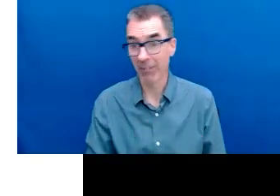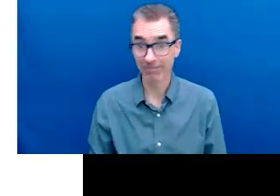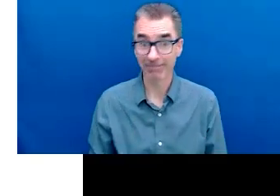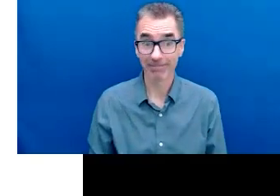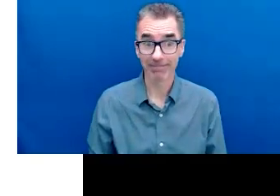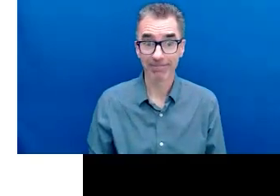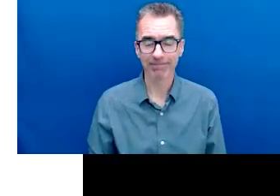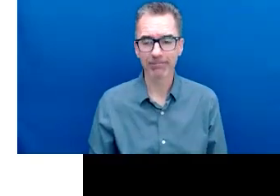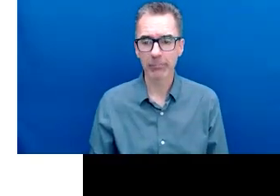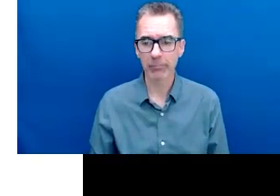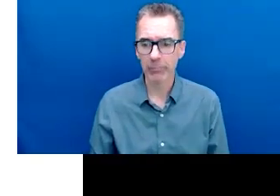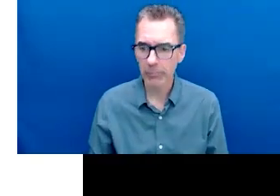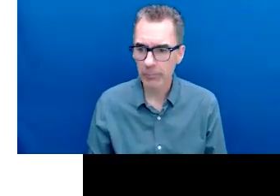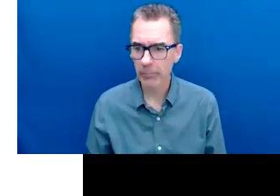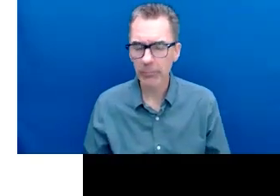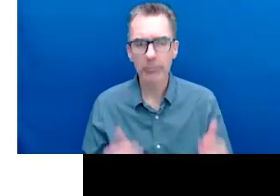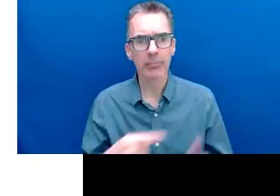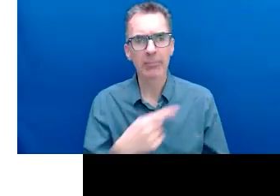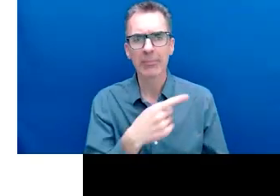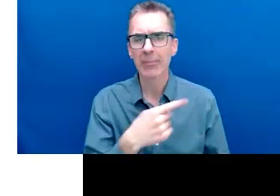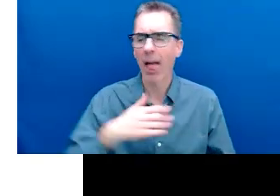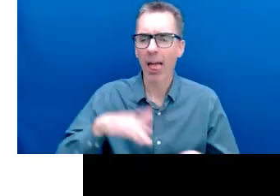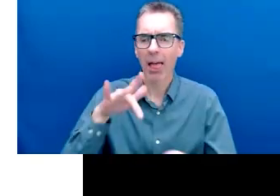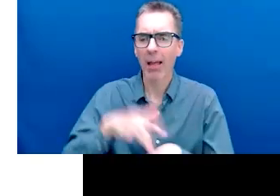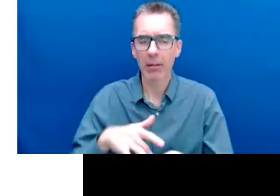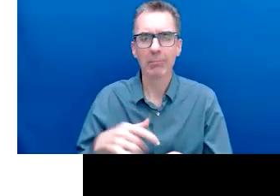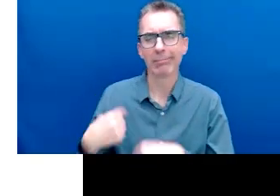And then I, we didn't get to this. A lot of what we covered were textbooks and things like that.